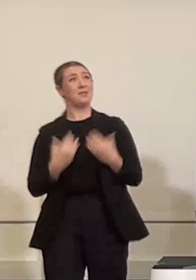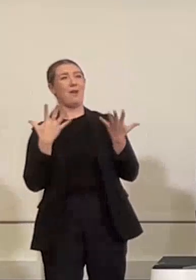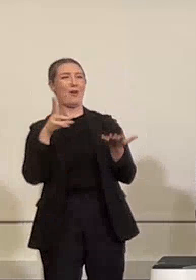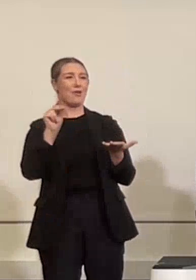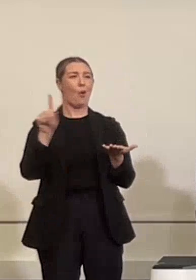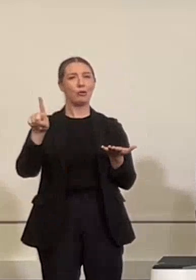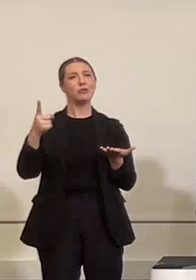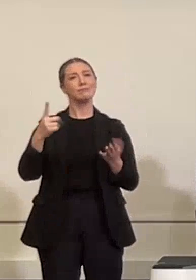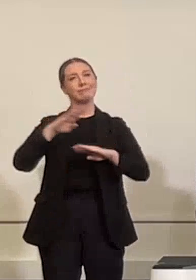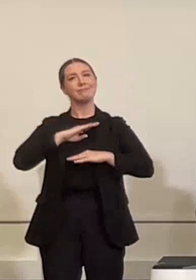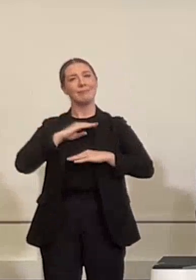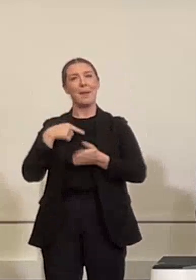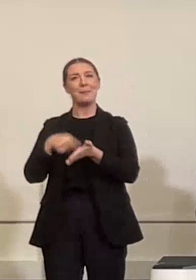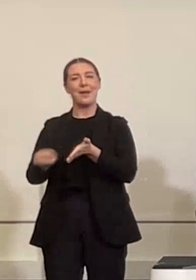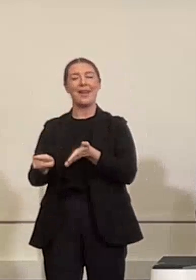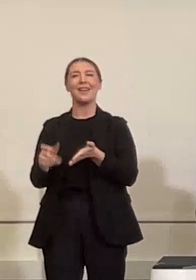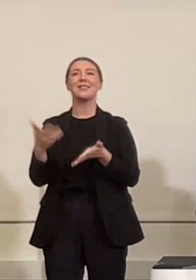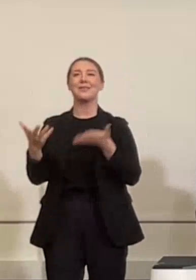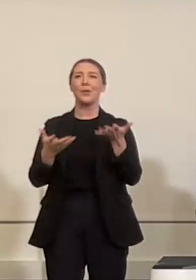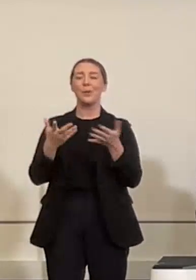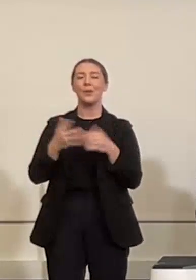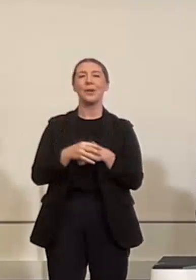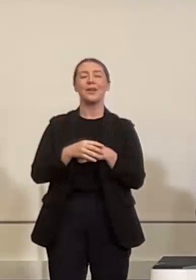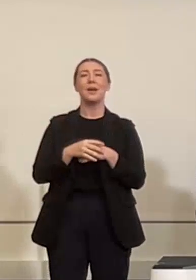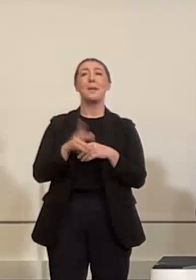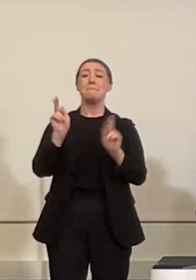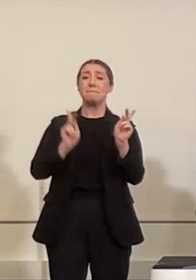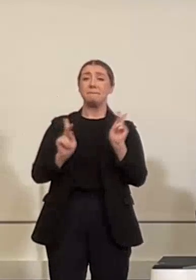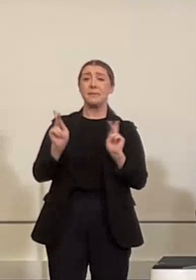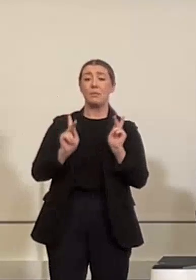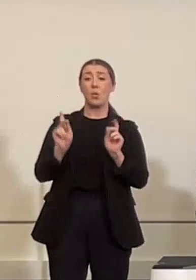And so in minding them, people work because they got a passion,